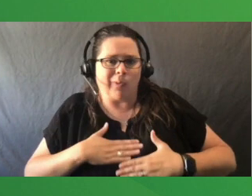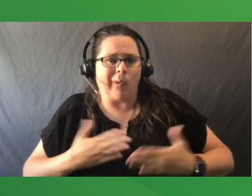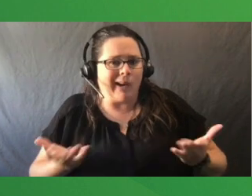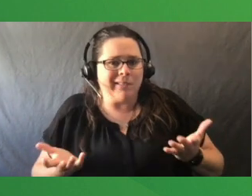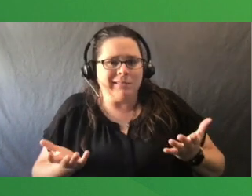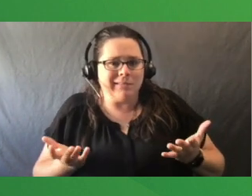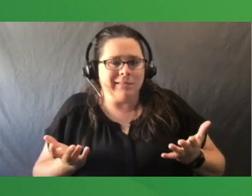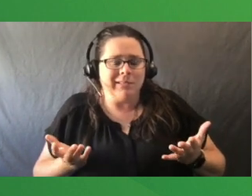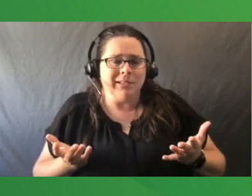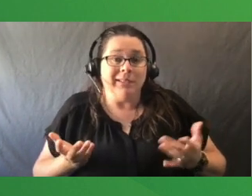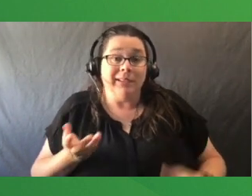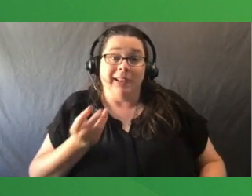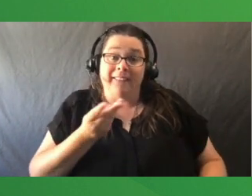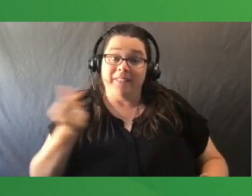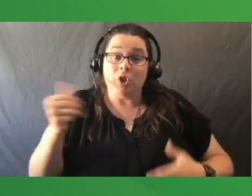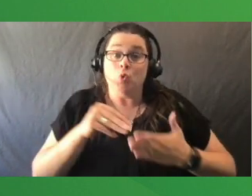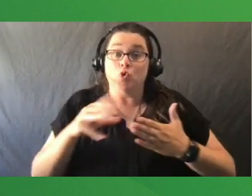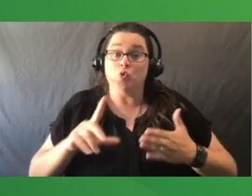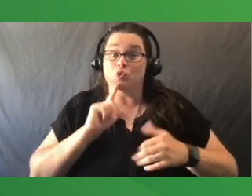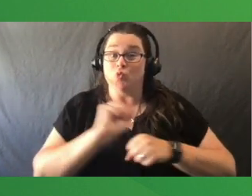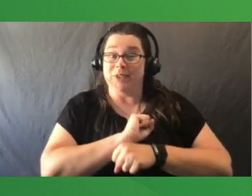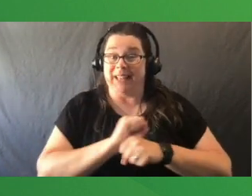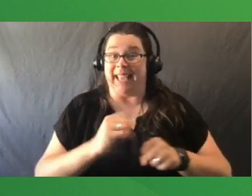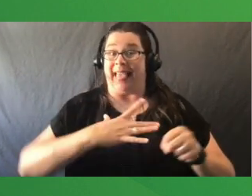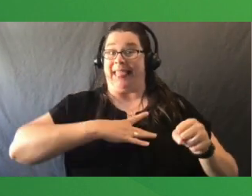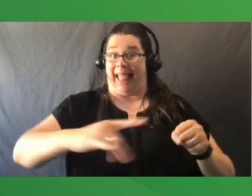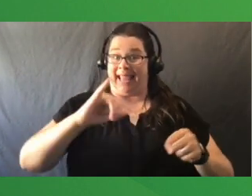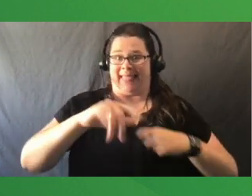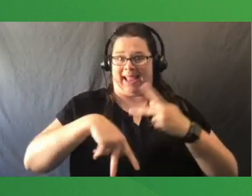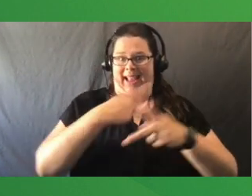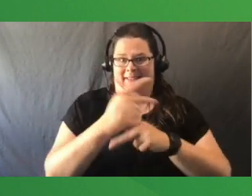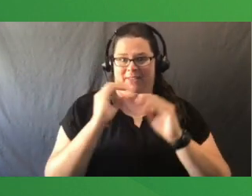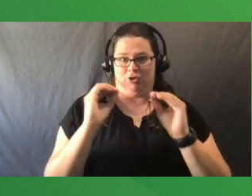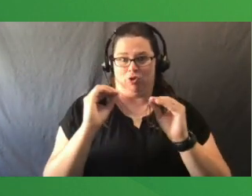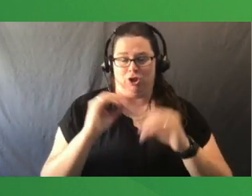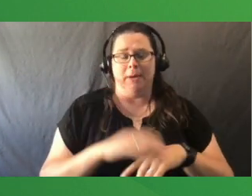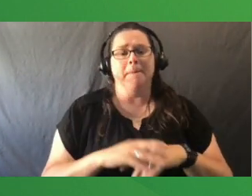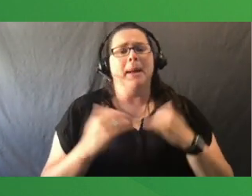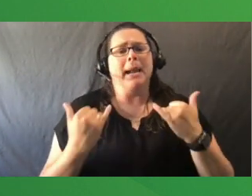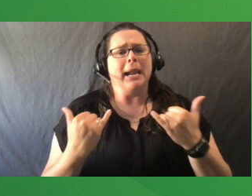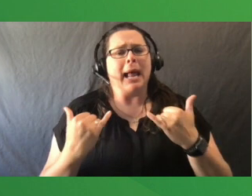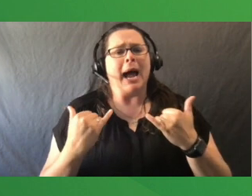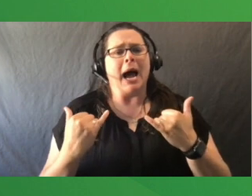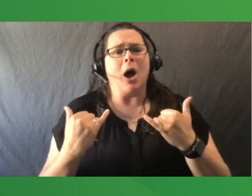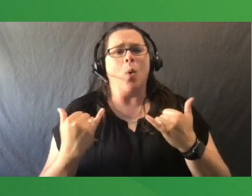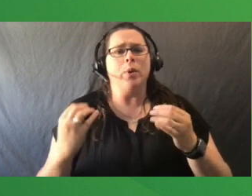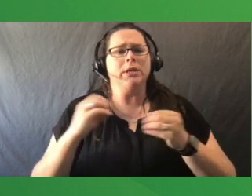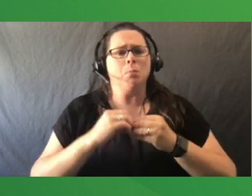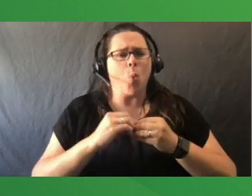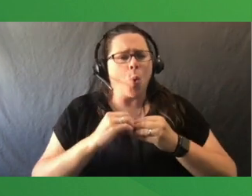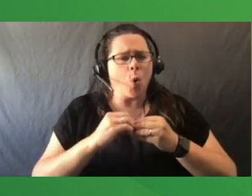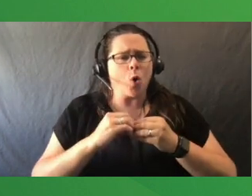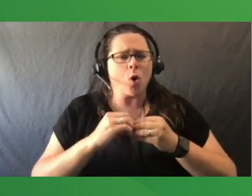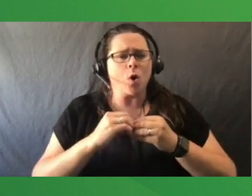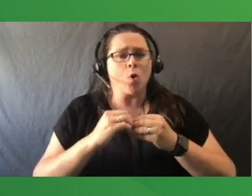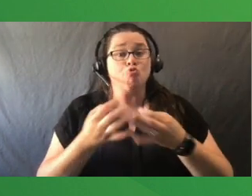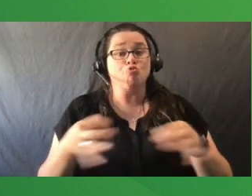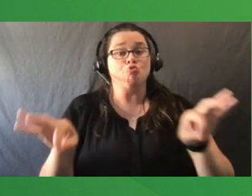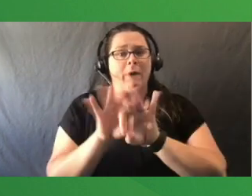Very few students really like that kind of instruction. But now we're making it a lot more relevant to them.